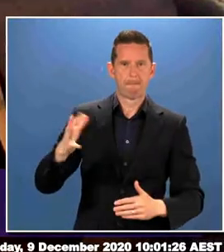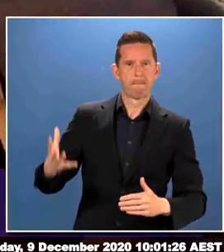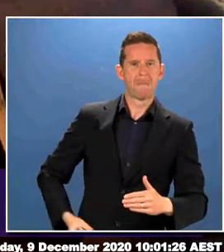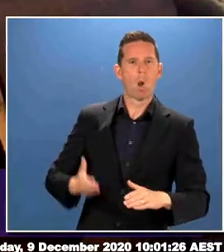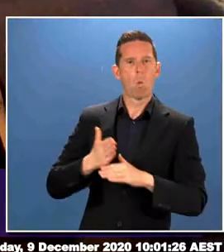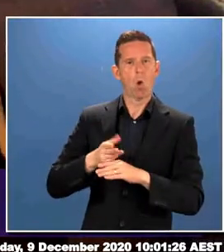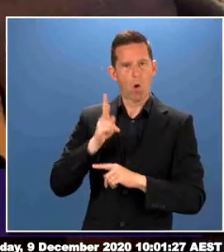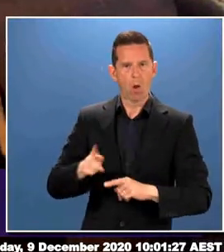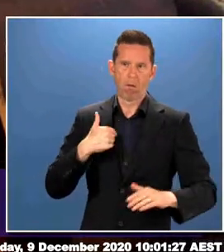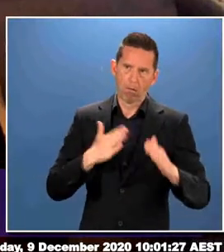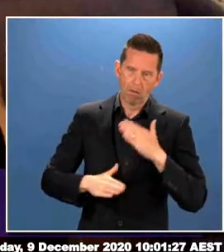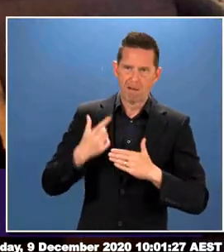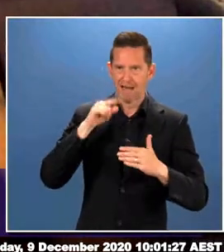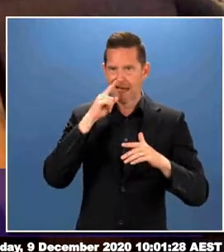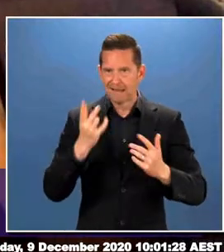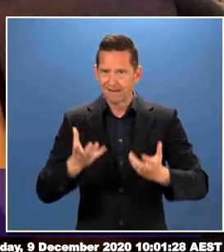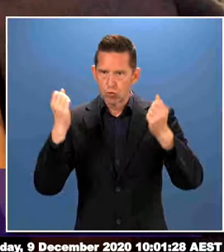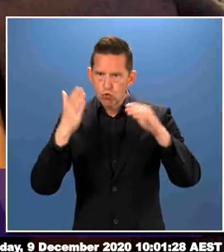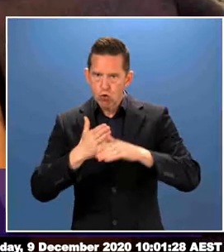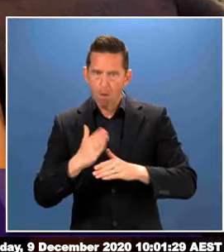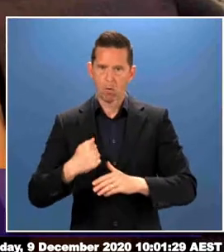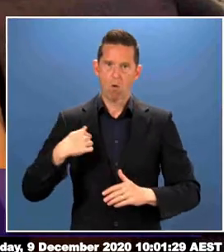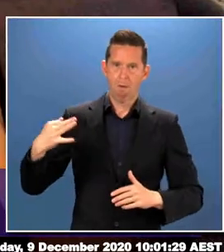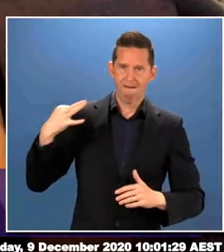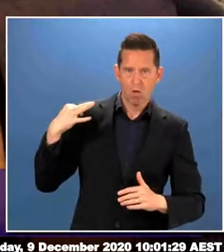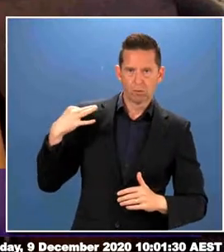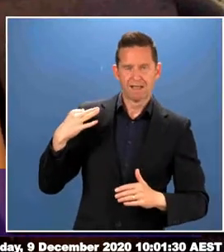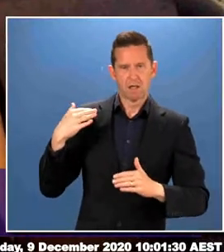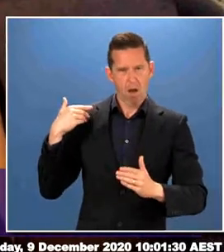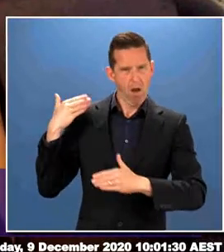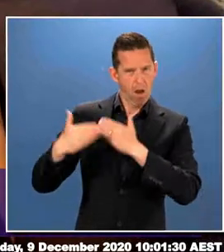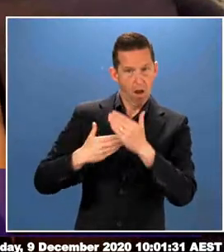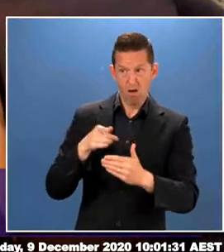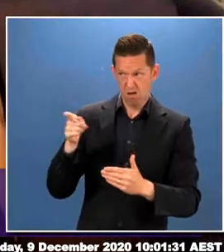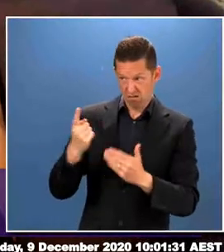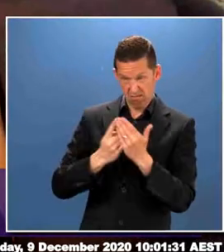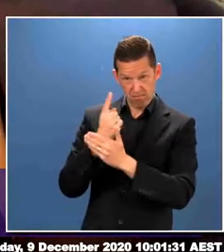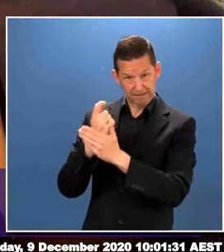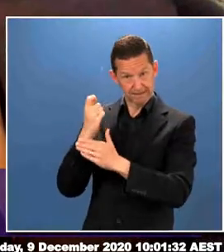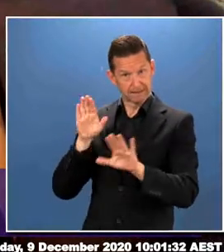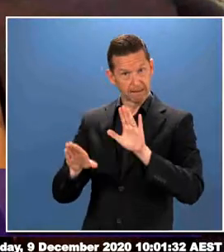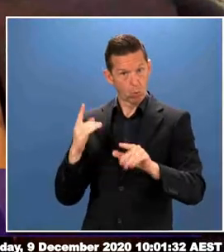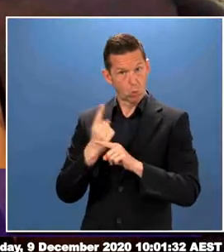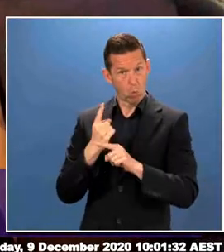Is that something that was identified in the course of the Summit? Yes, that did come up throughout the Summit.